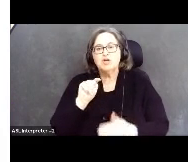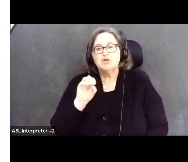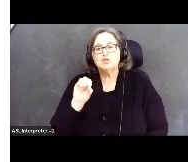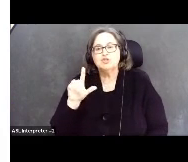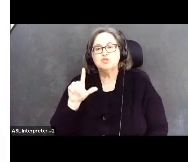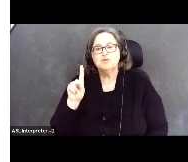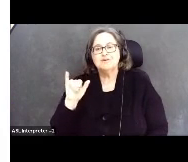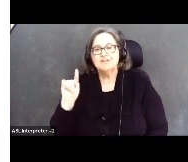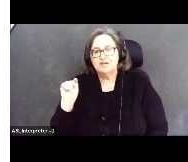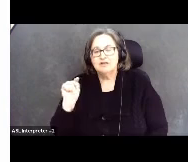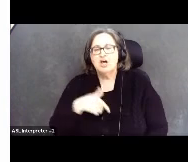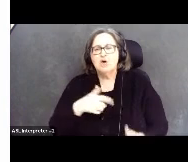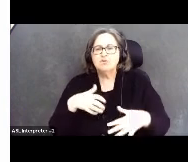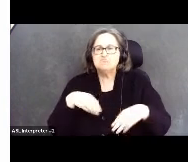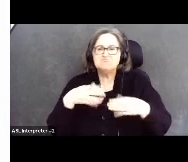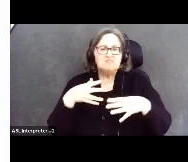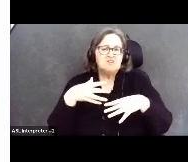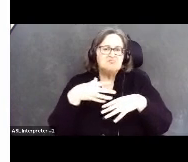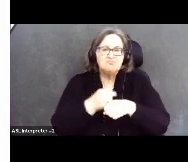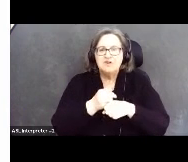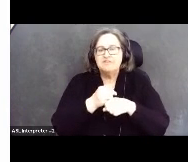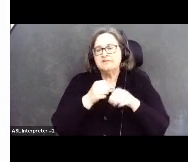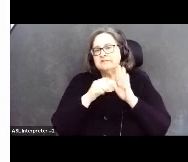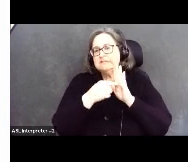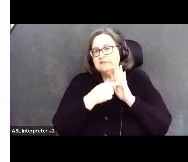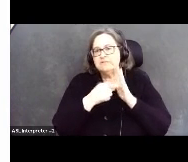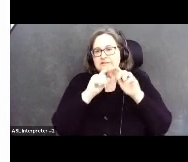you a few brief examples of the kind of materials you'll find in there because